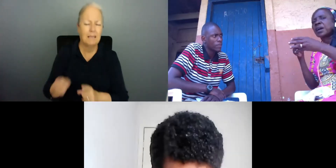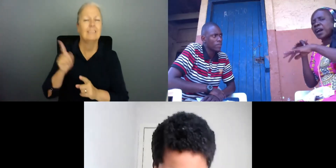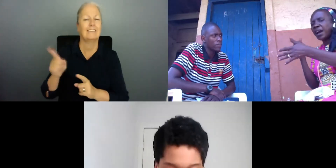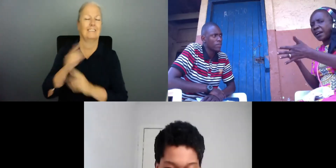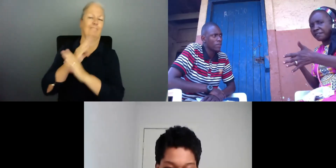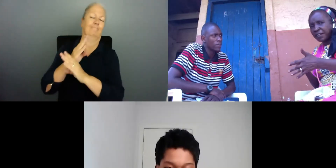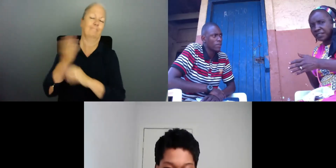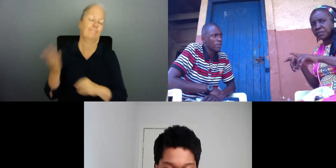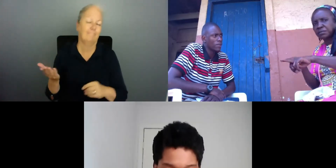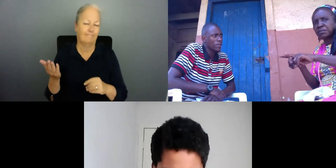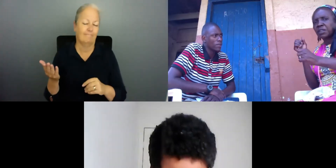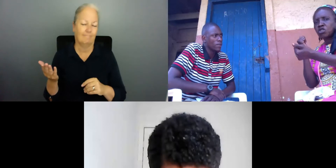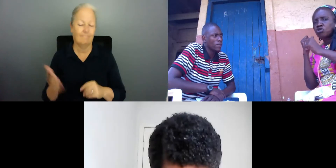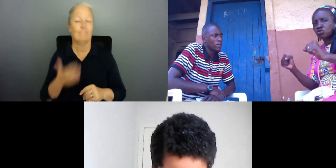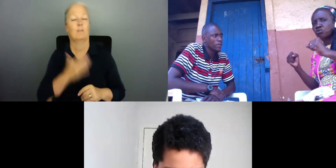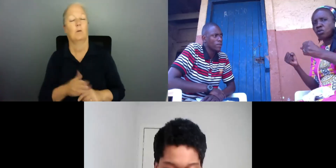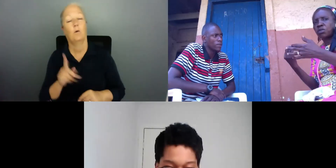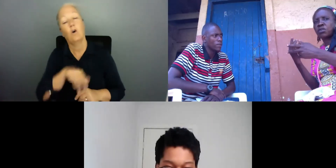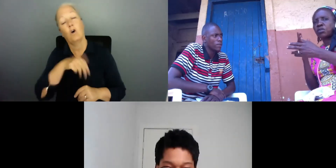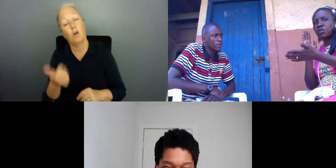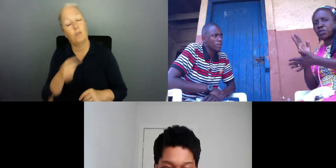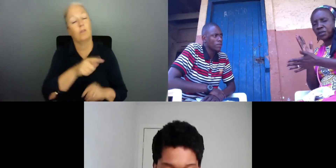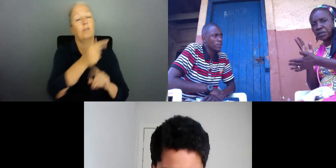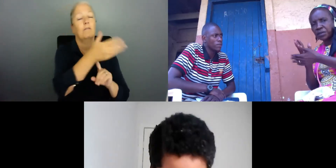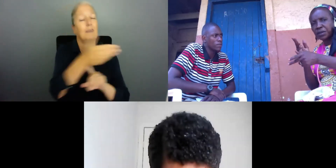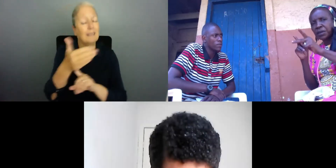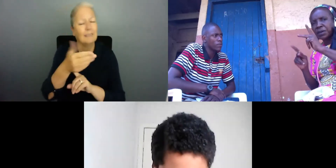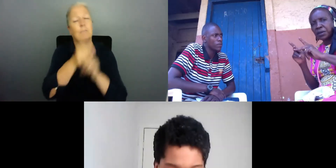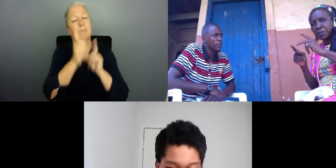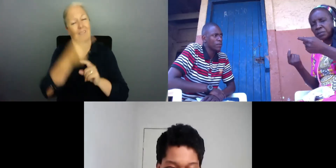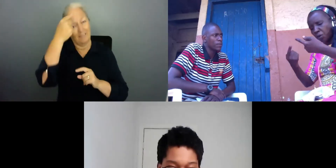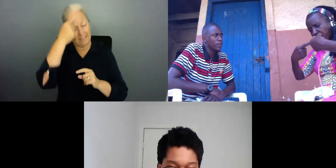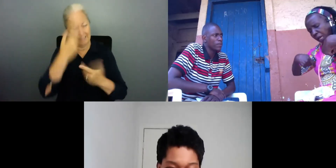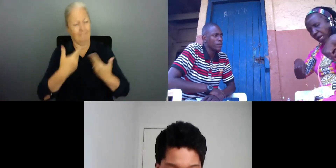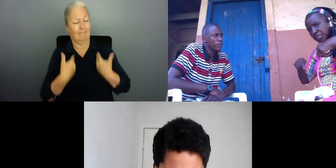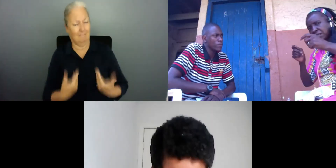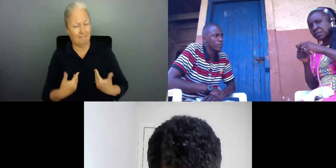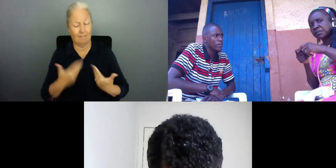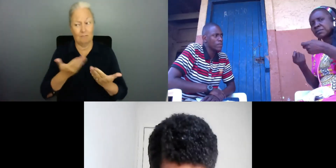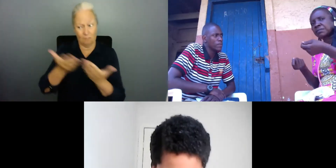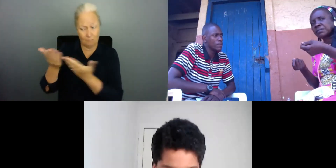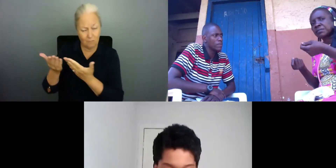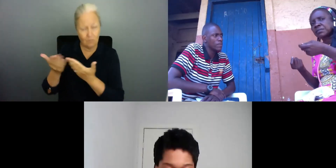other states to take closer look at people like us to highlight young political leaders